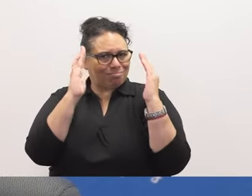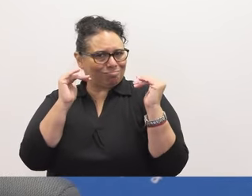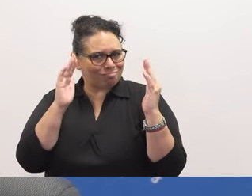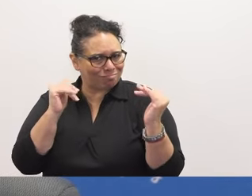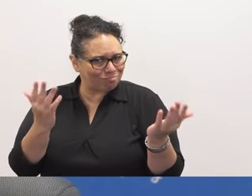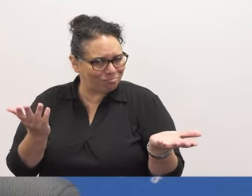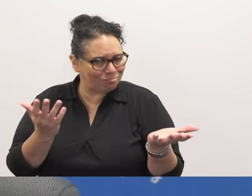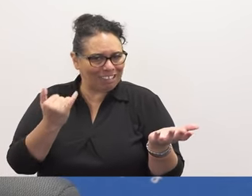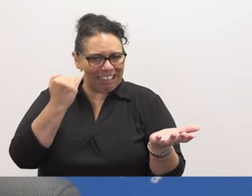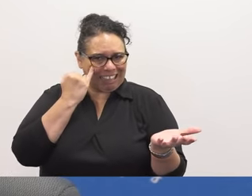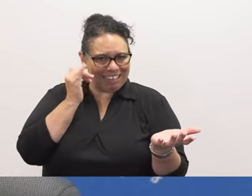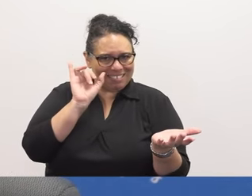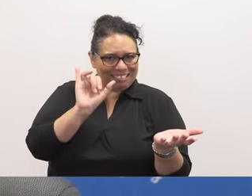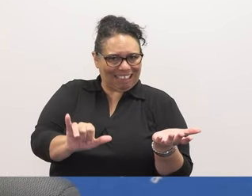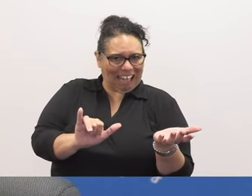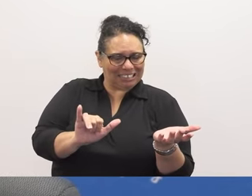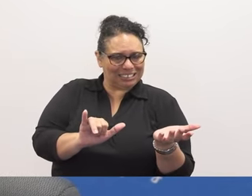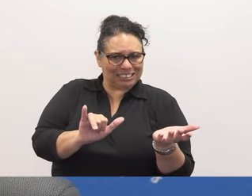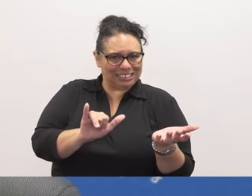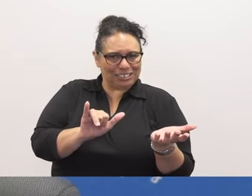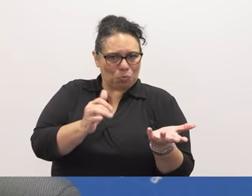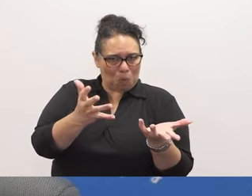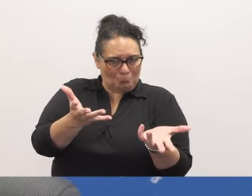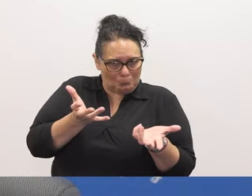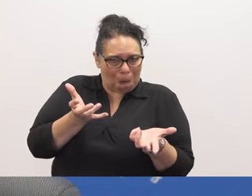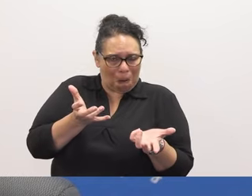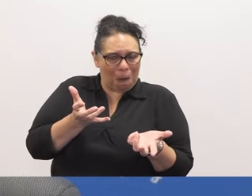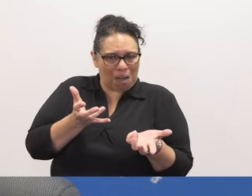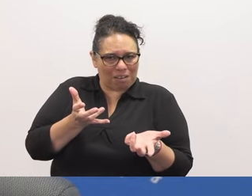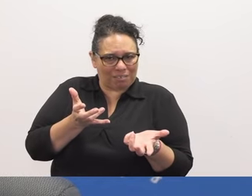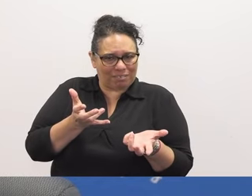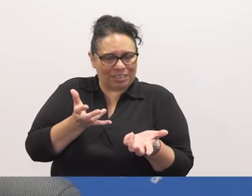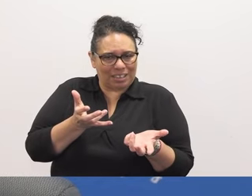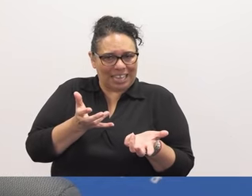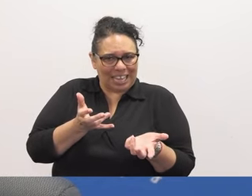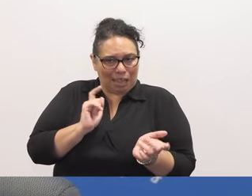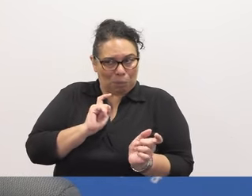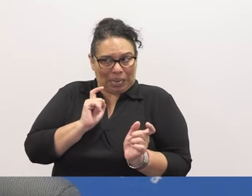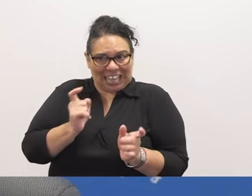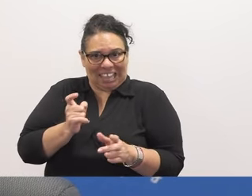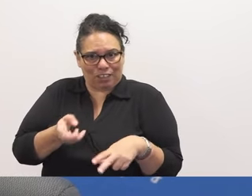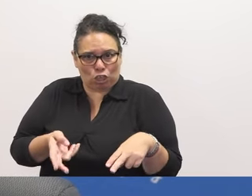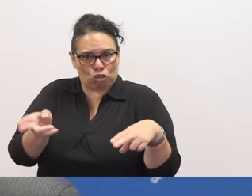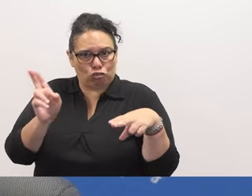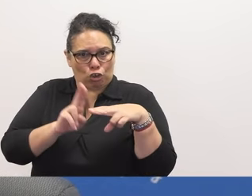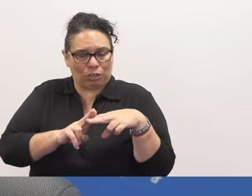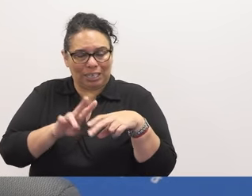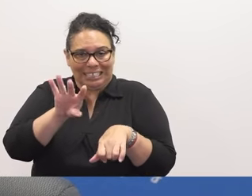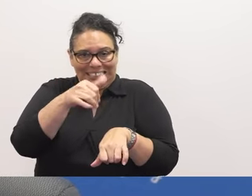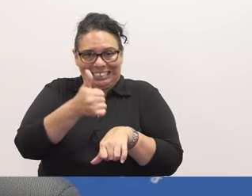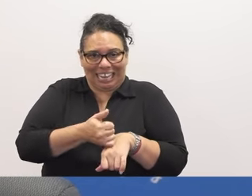if that's what we're attributing a lot of this growth around, right? Setting high expectations,